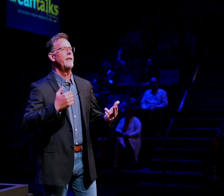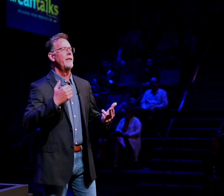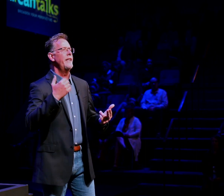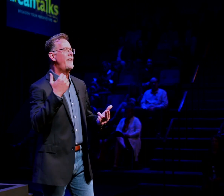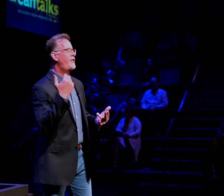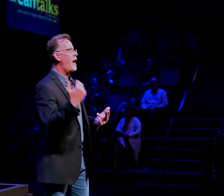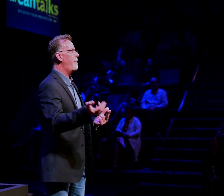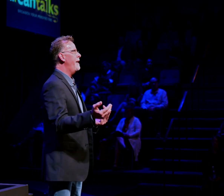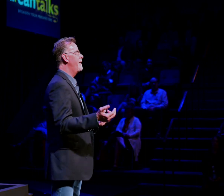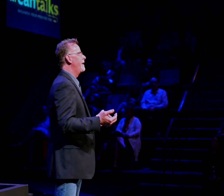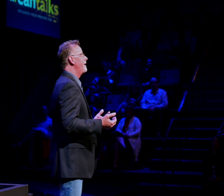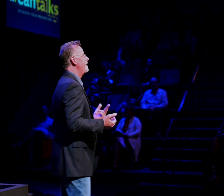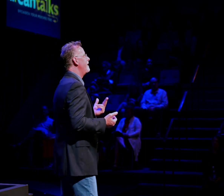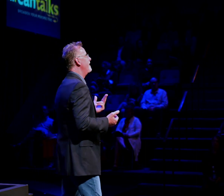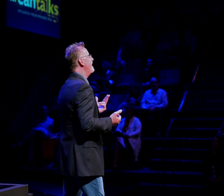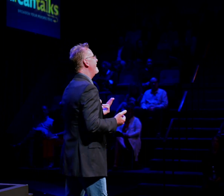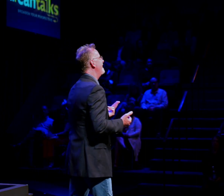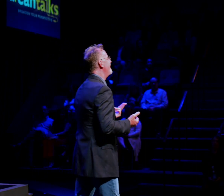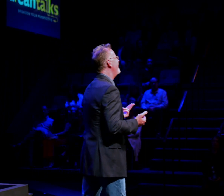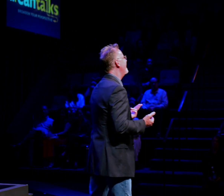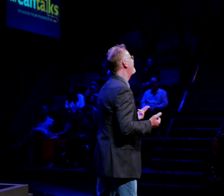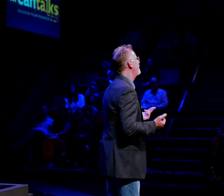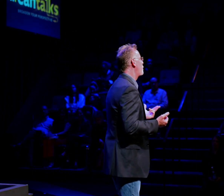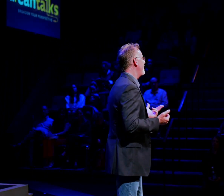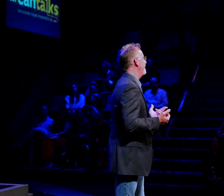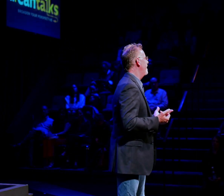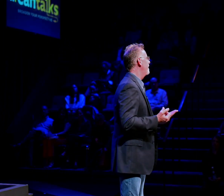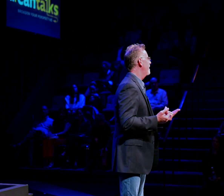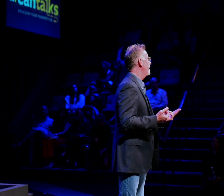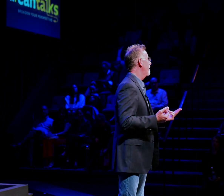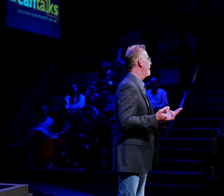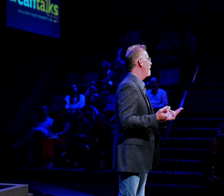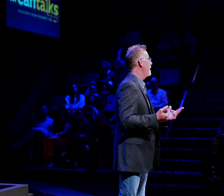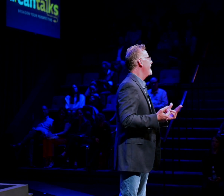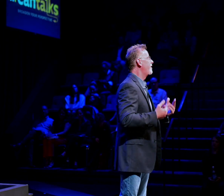It's choppy, it's disjointed, it's littered